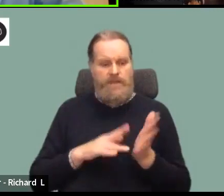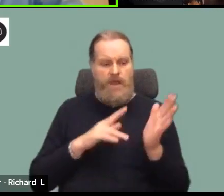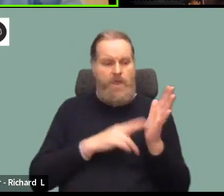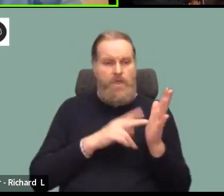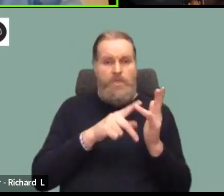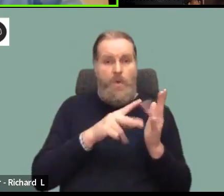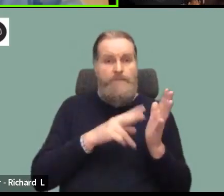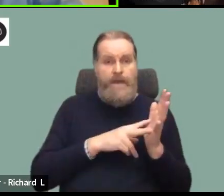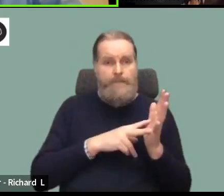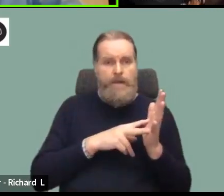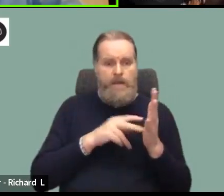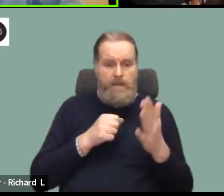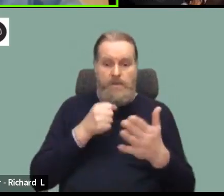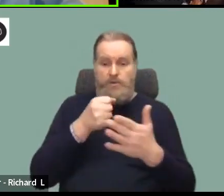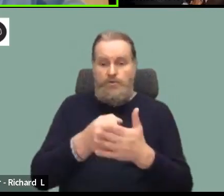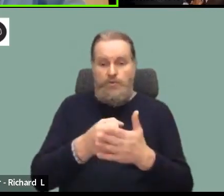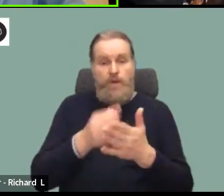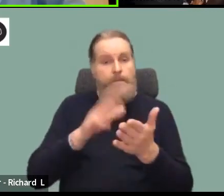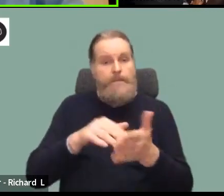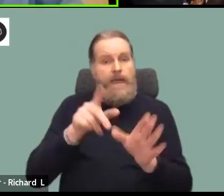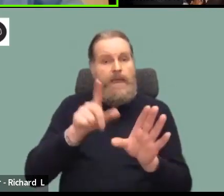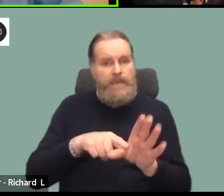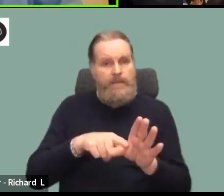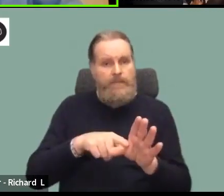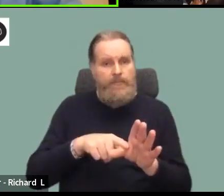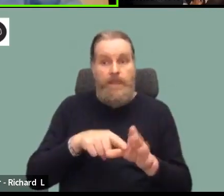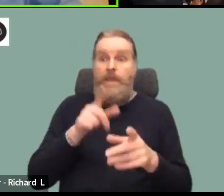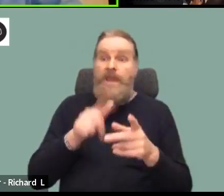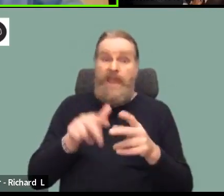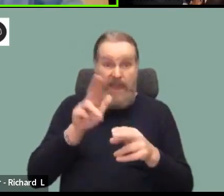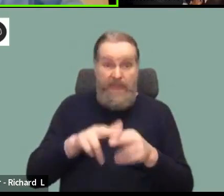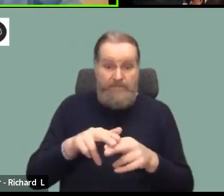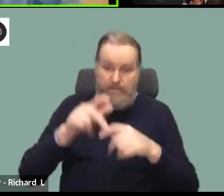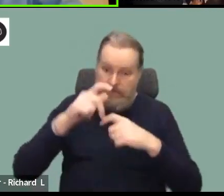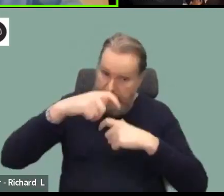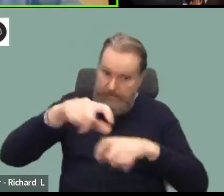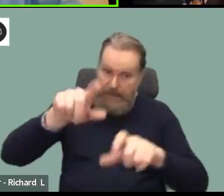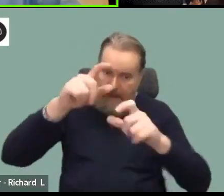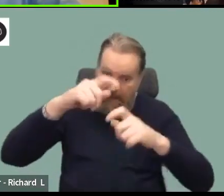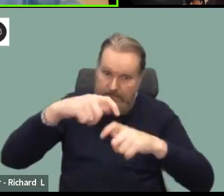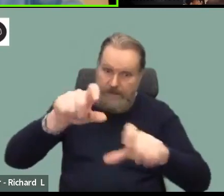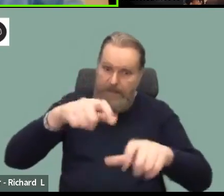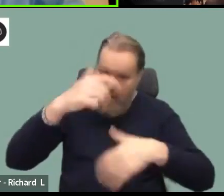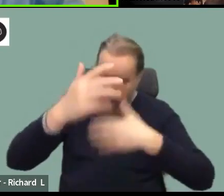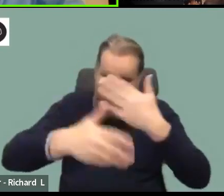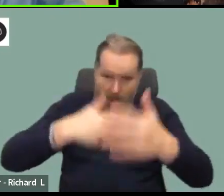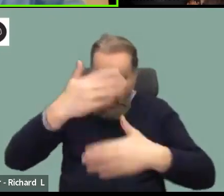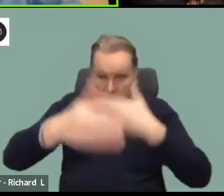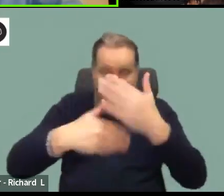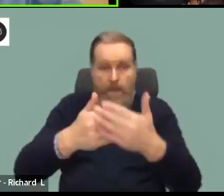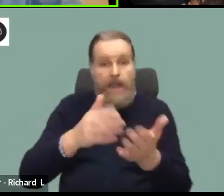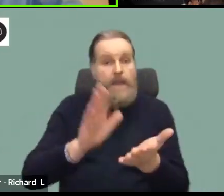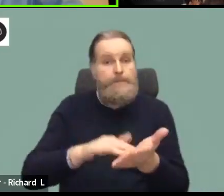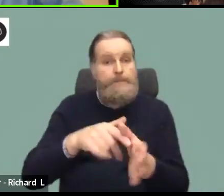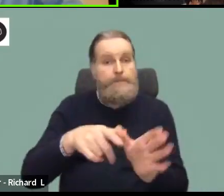levy they were asking for can Only be for the duration the dispute ng for can only be for the duration the dispute. If the dispute is still going in May. and then and and hopefully we'll have one bye and and hopefully we'll have one by then, but let's imagine was